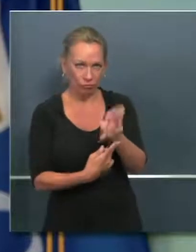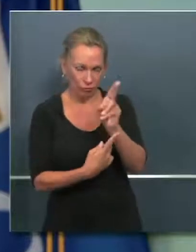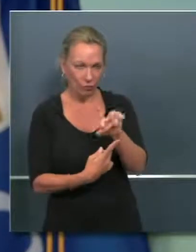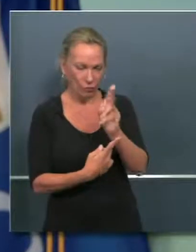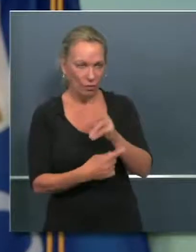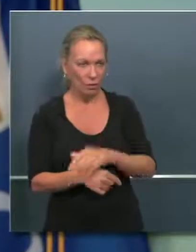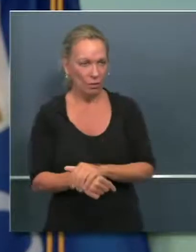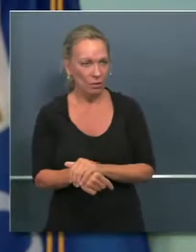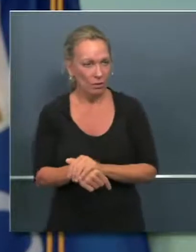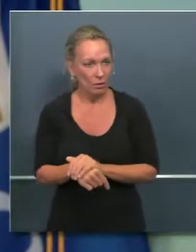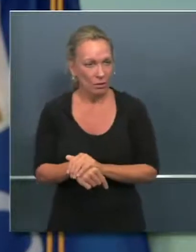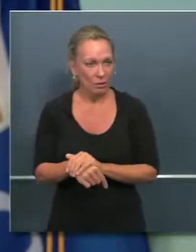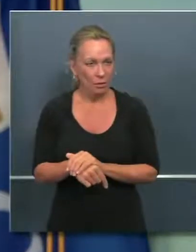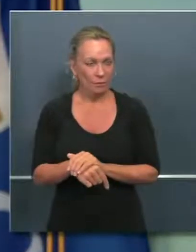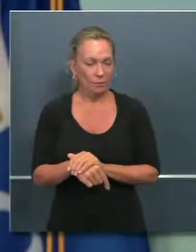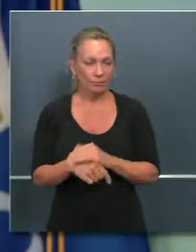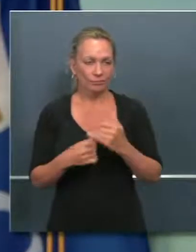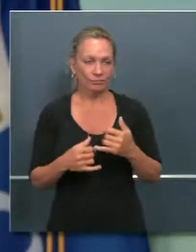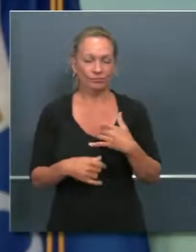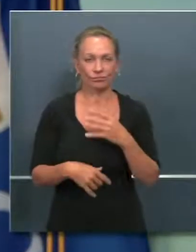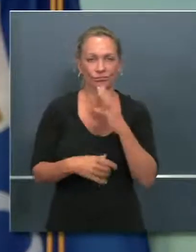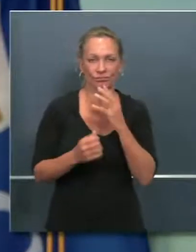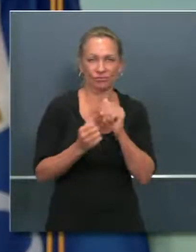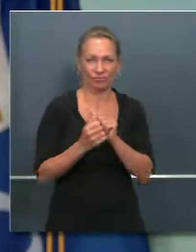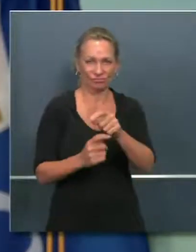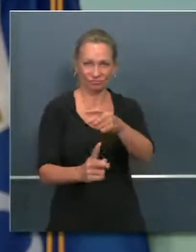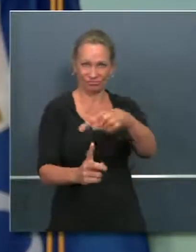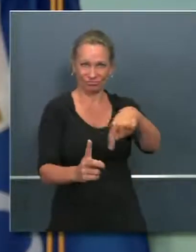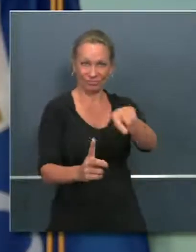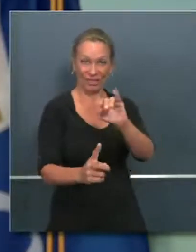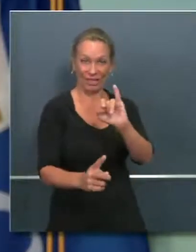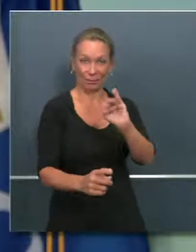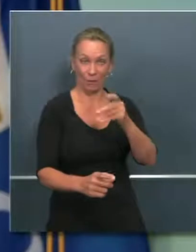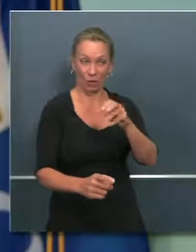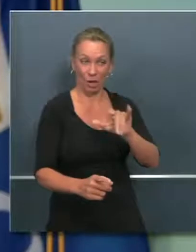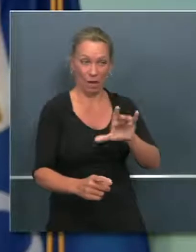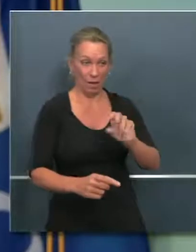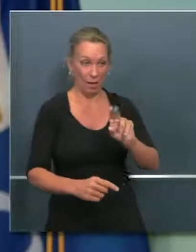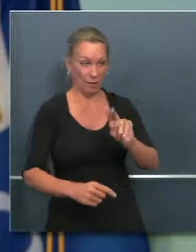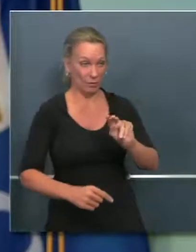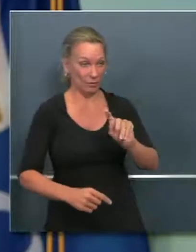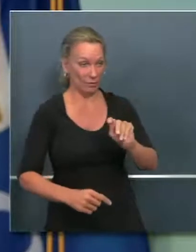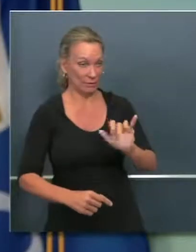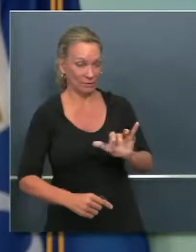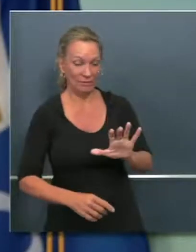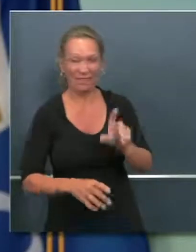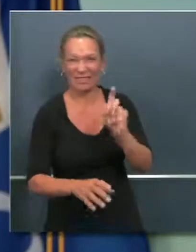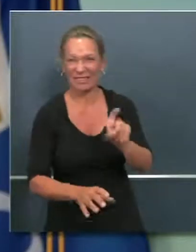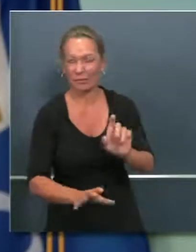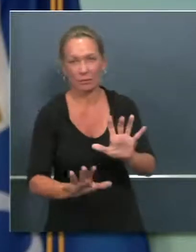the dimmer switch we talked about these at test stations but they also have a dimmer component